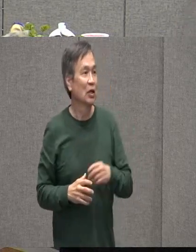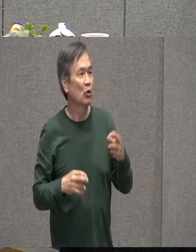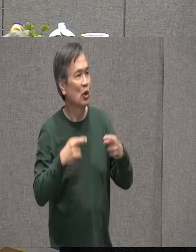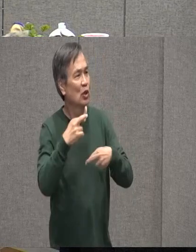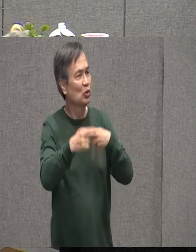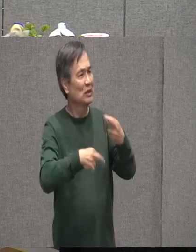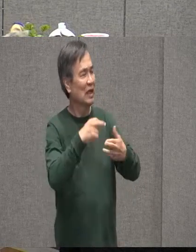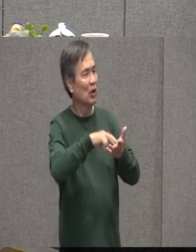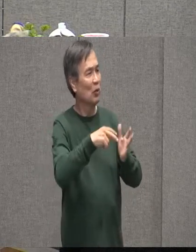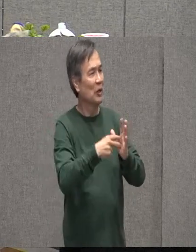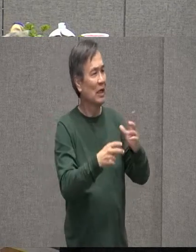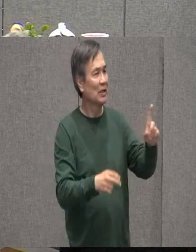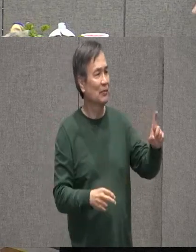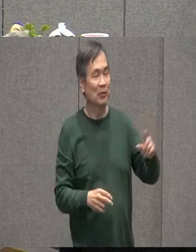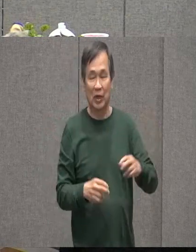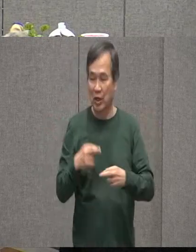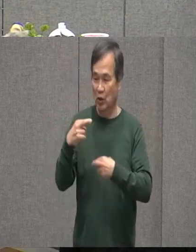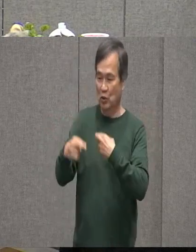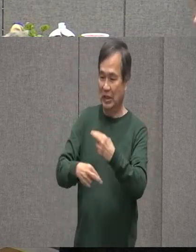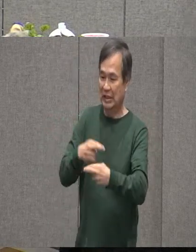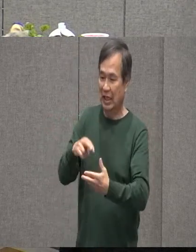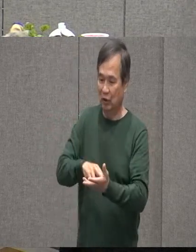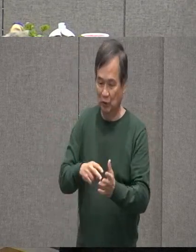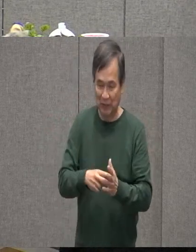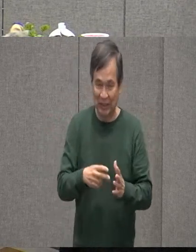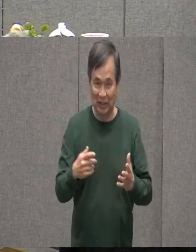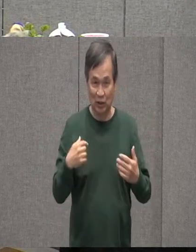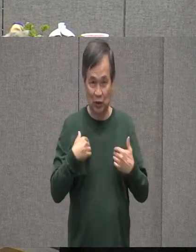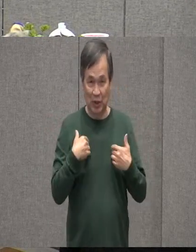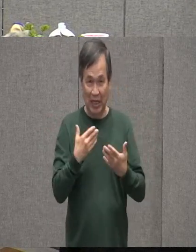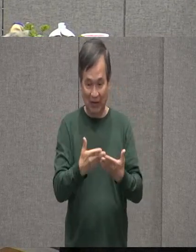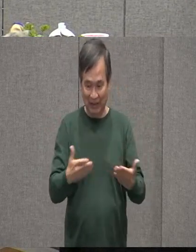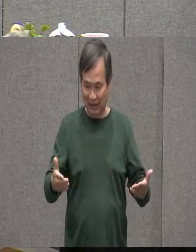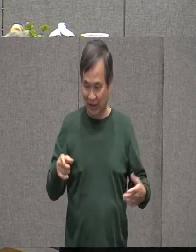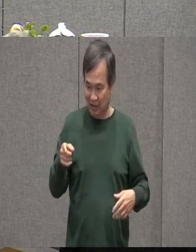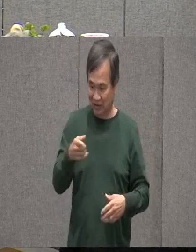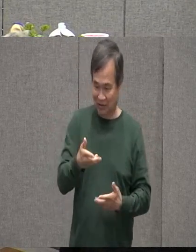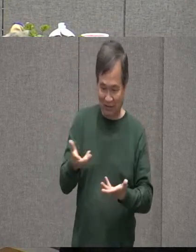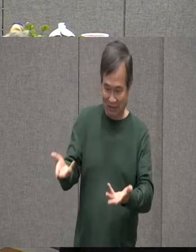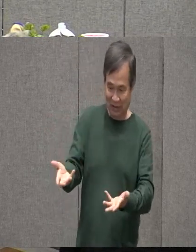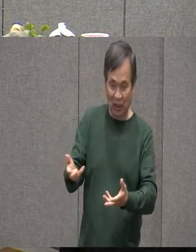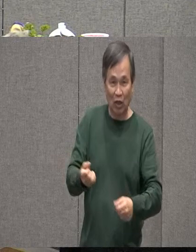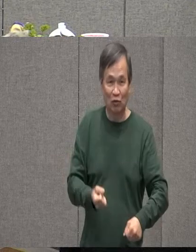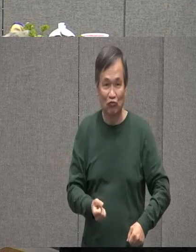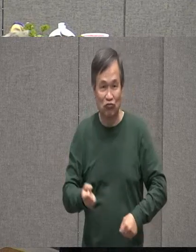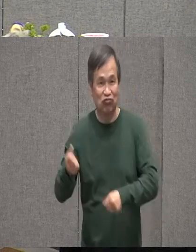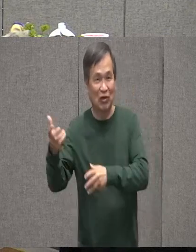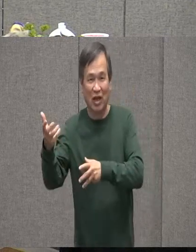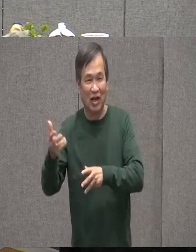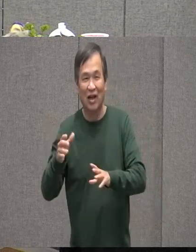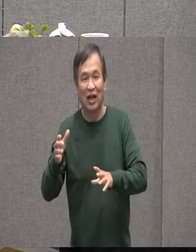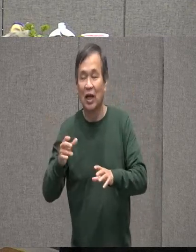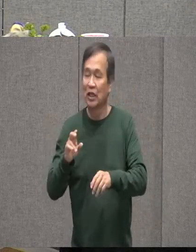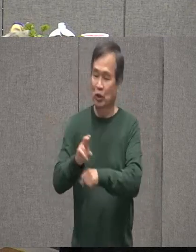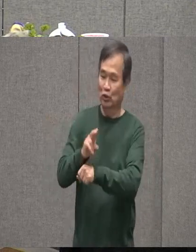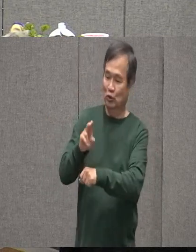So recycling means we have these items that can be reused. They're not trash, they can be turned into something else.